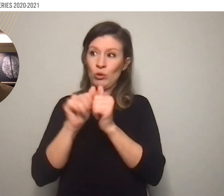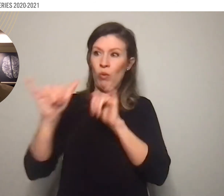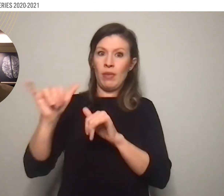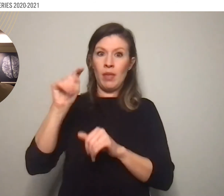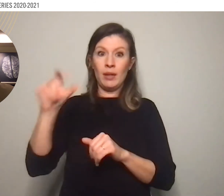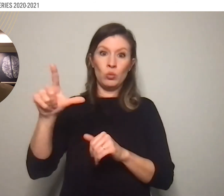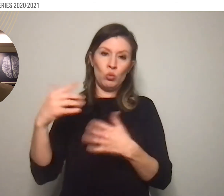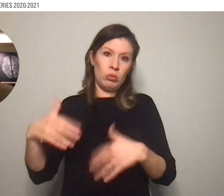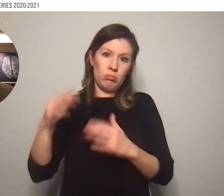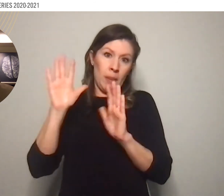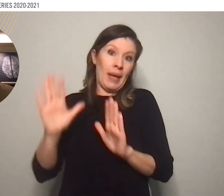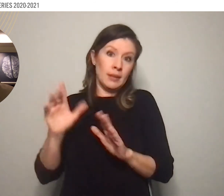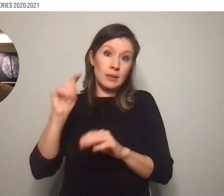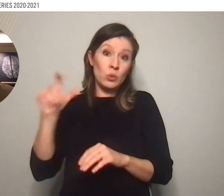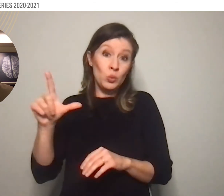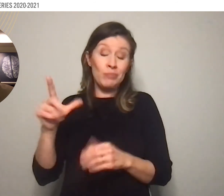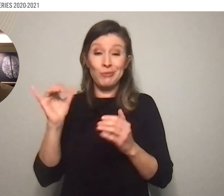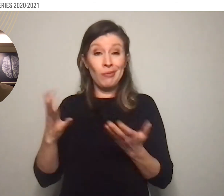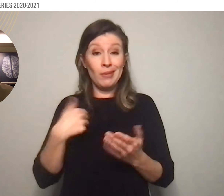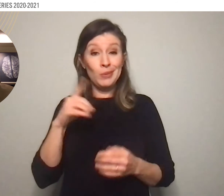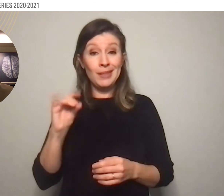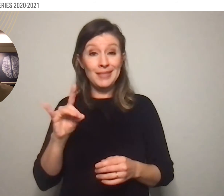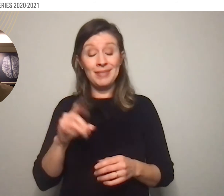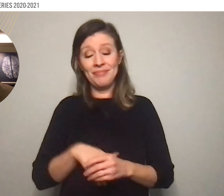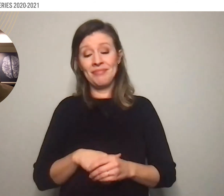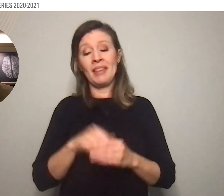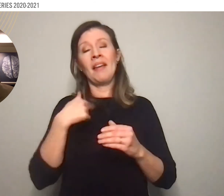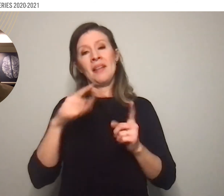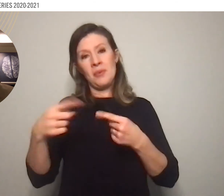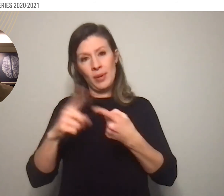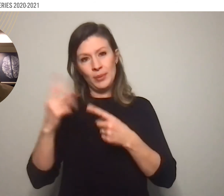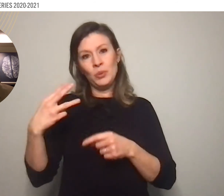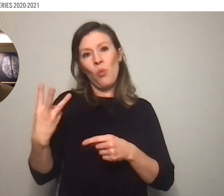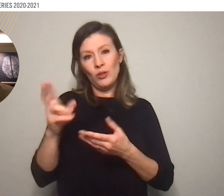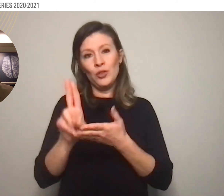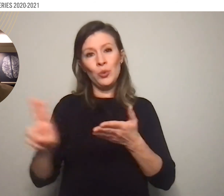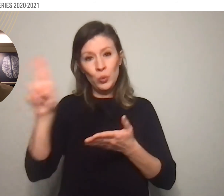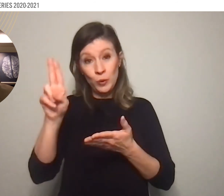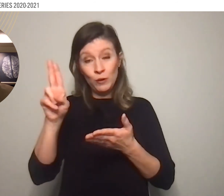with this amazing tool. So, so that's what I did and that's when I ended up going to Washington